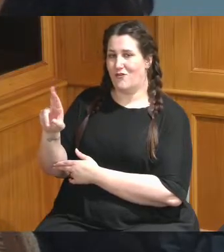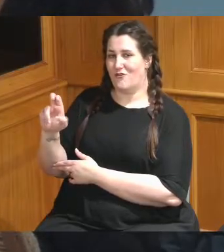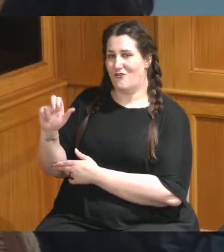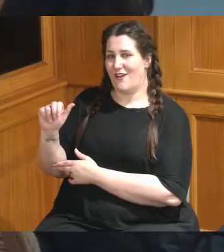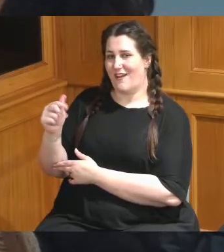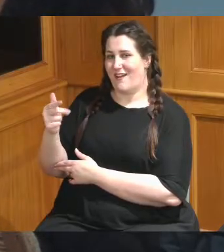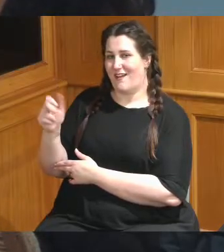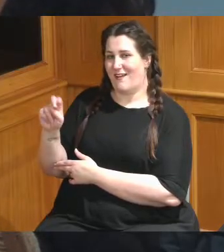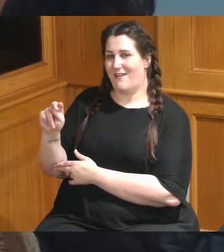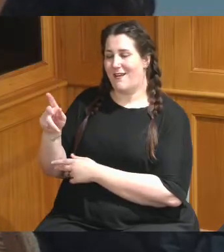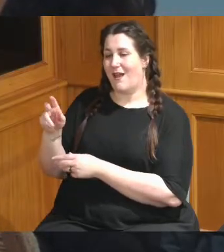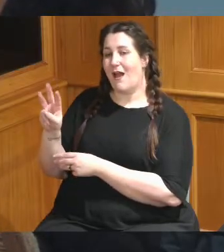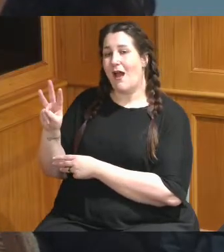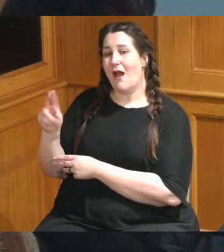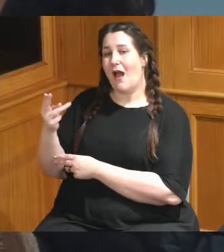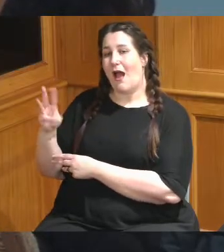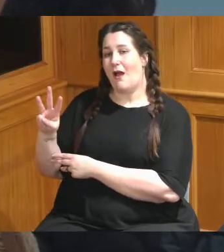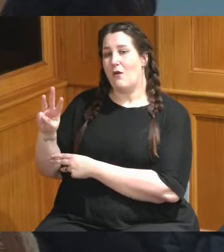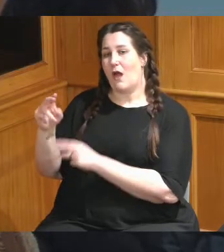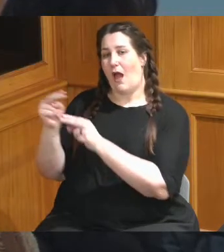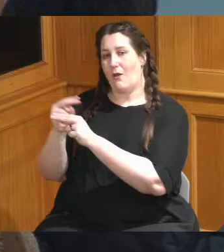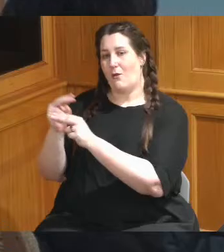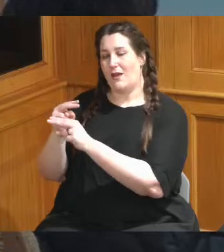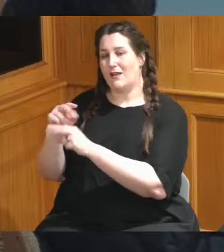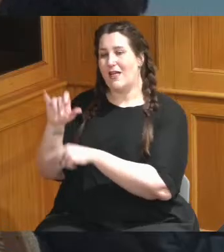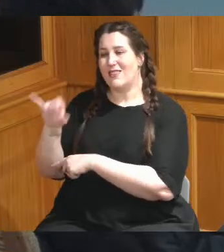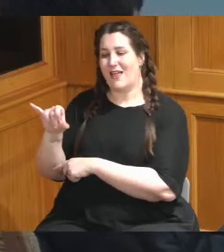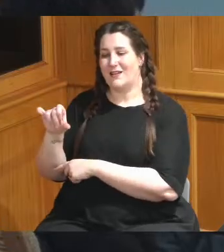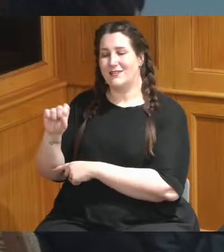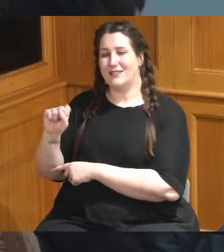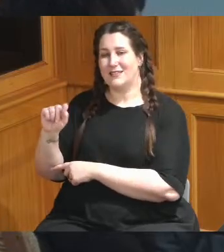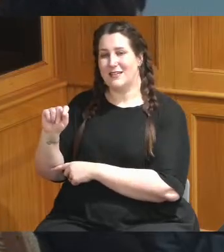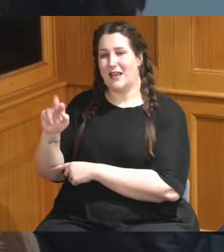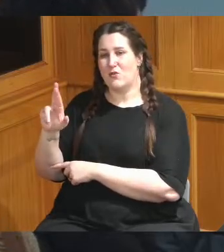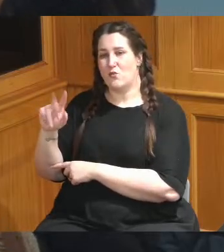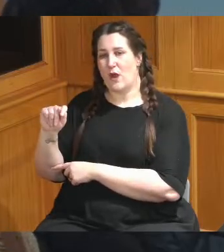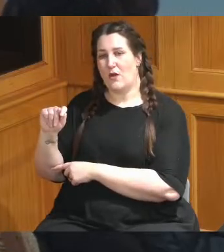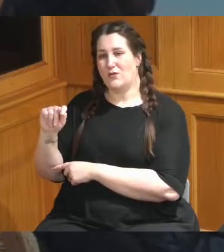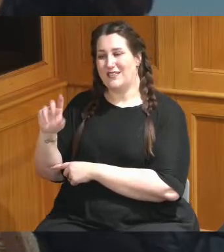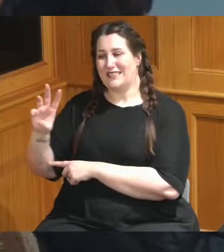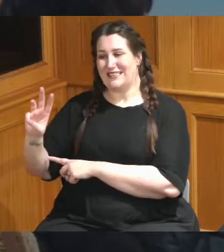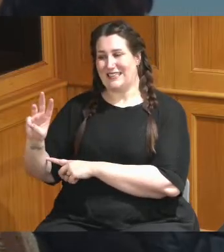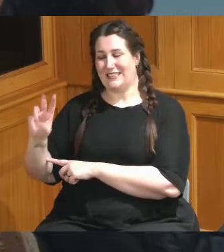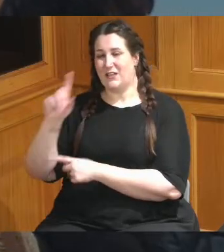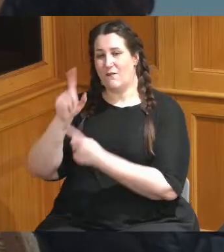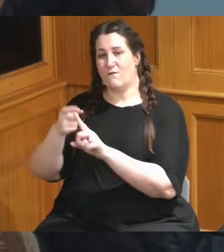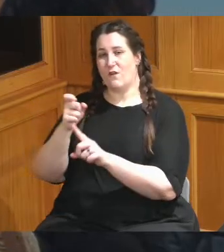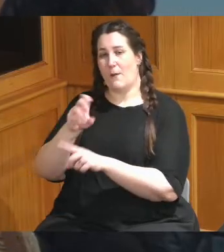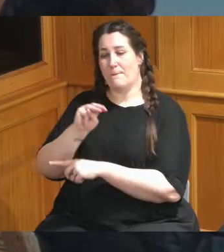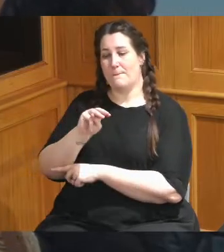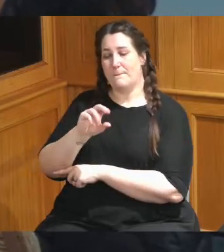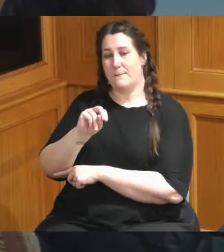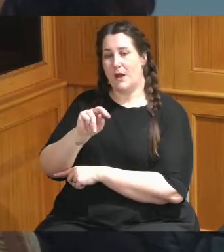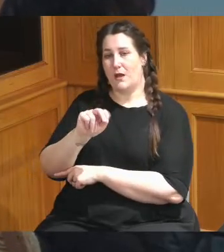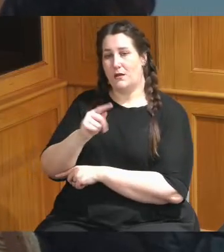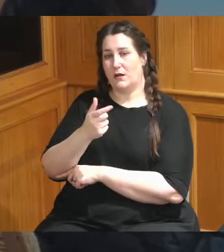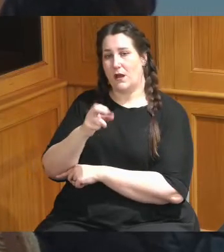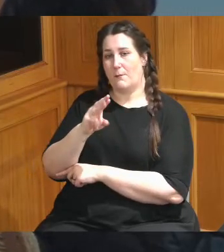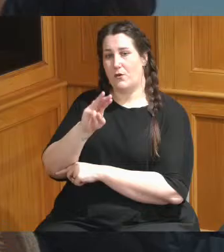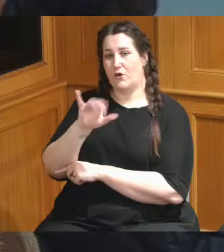is State Route 126 from Montgomery Road to Colerain Avenue. From Colerain Avenue to I275,